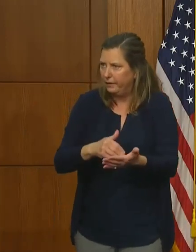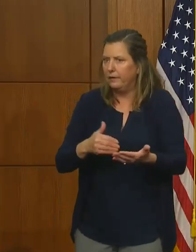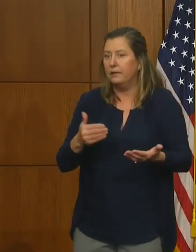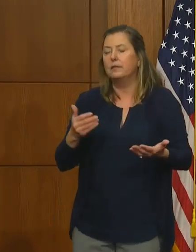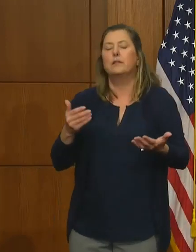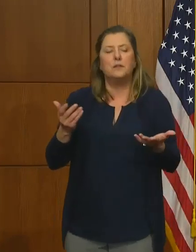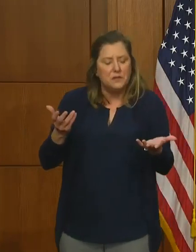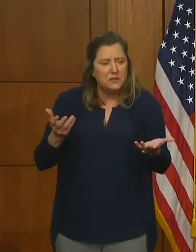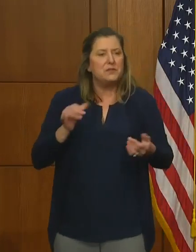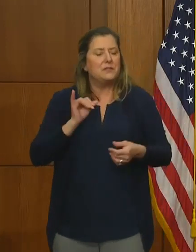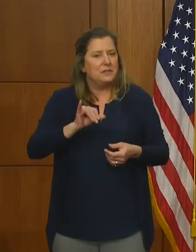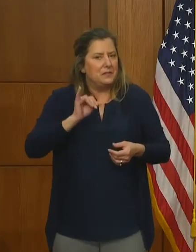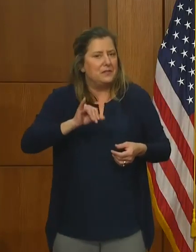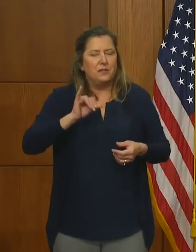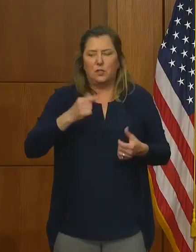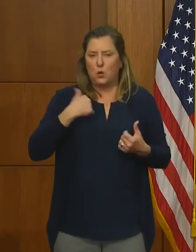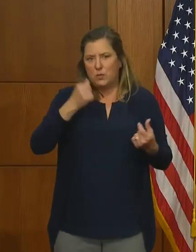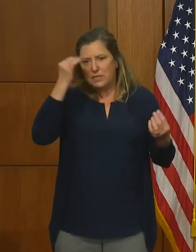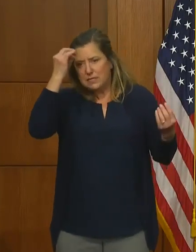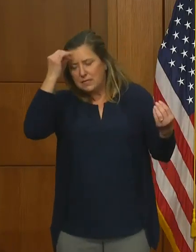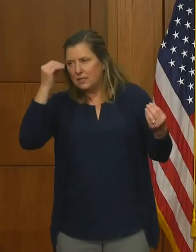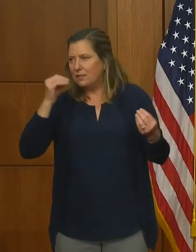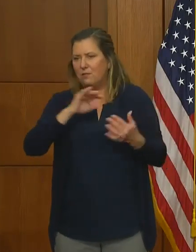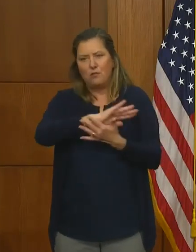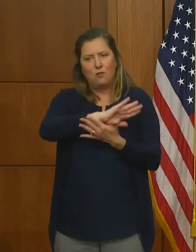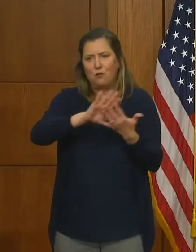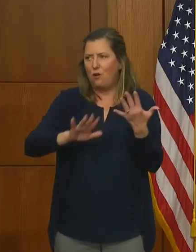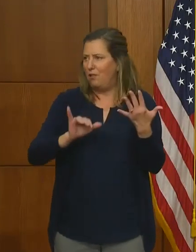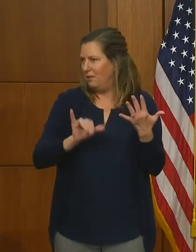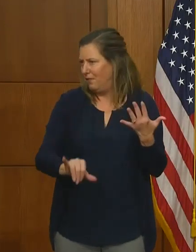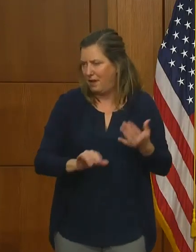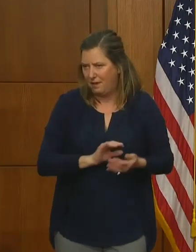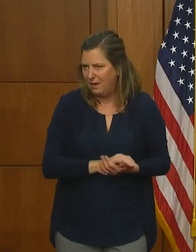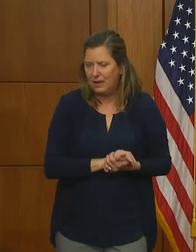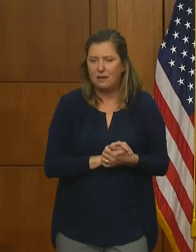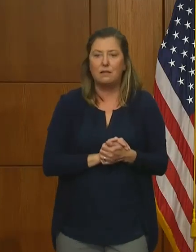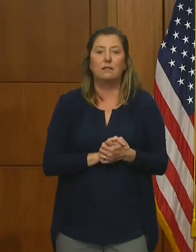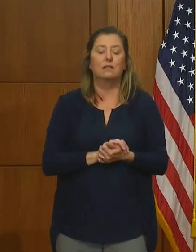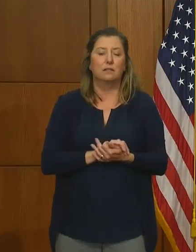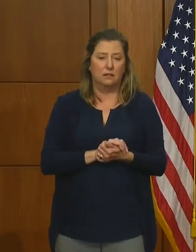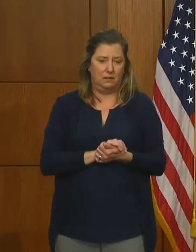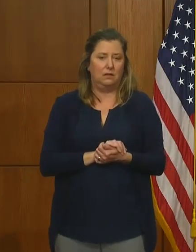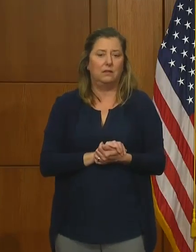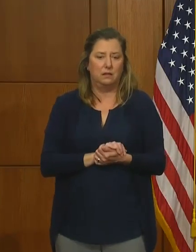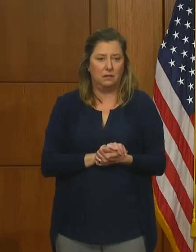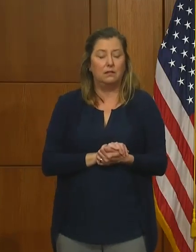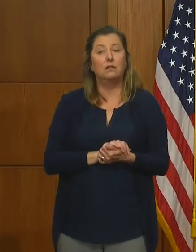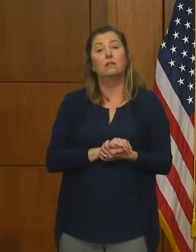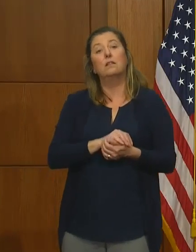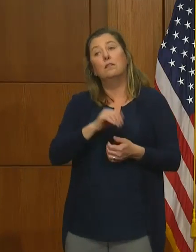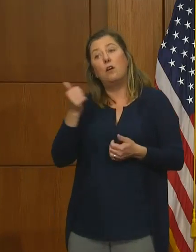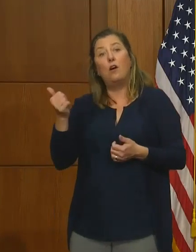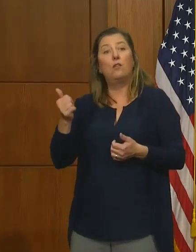RECOVER FROM THAT SO. SO WE'RE TAKING ALL. OF THIS INTO